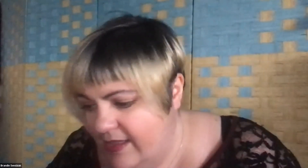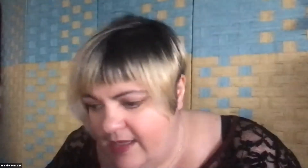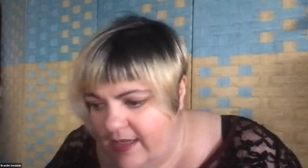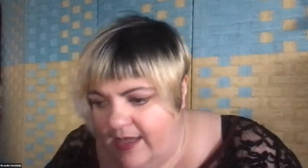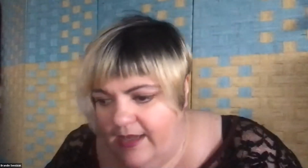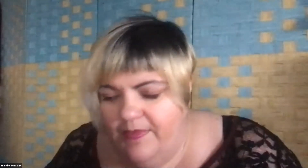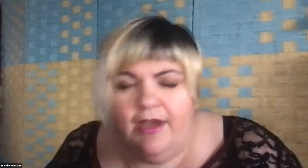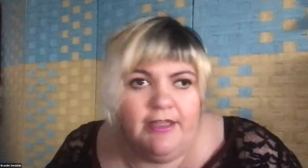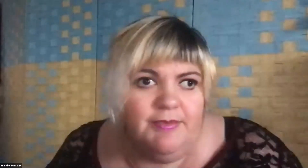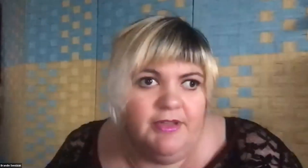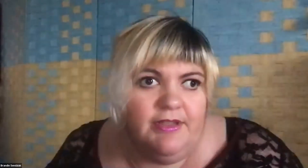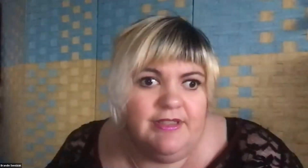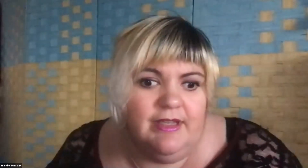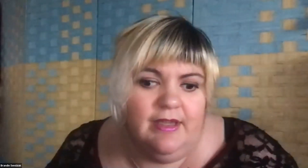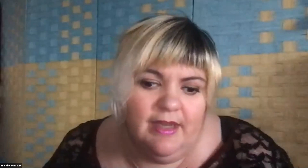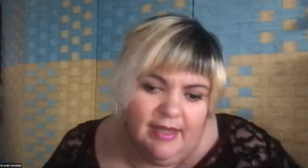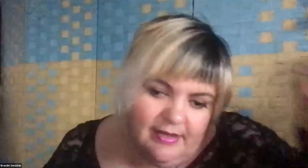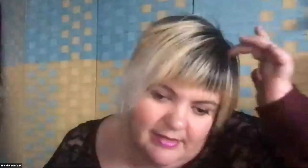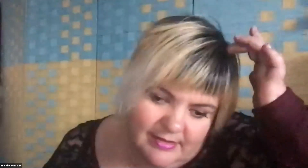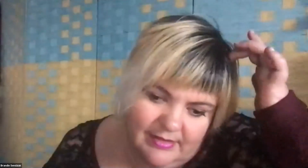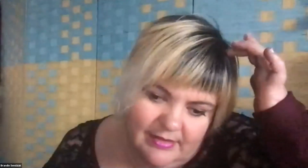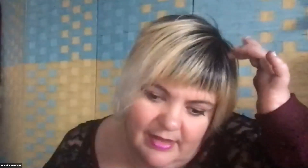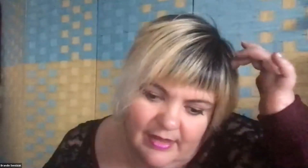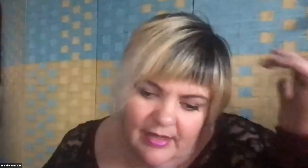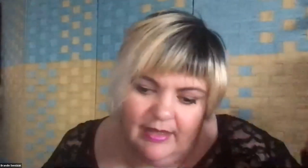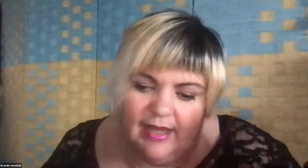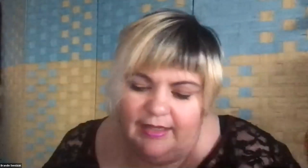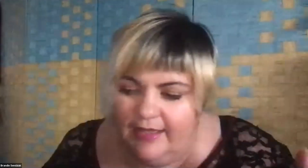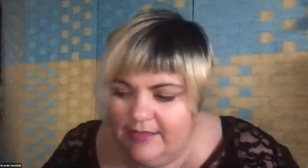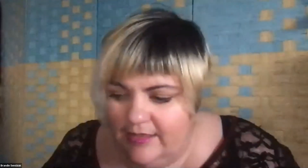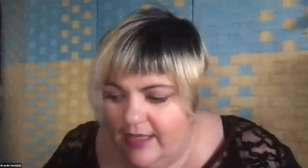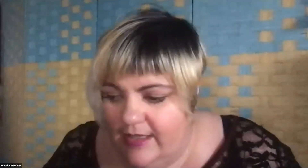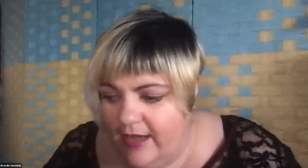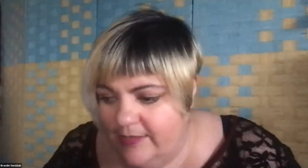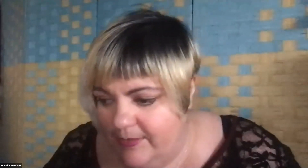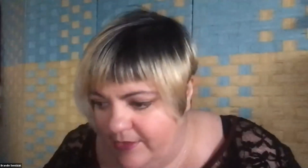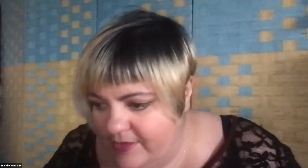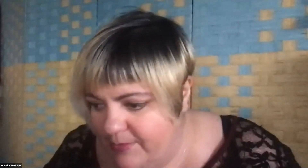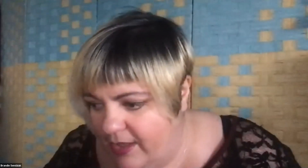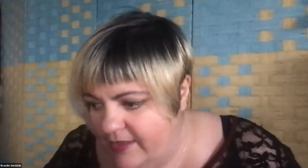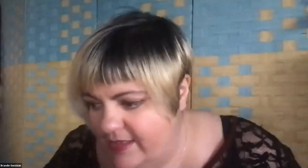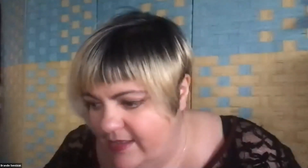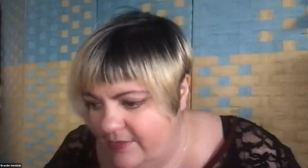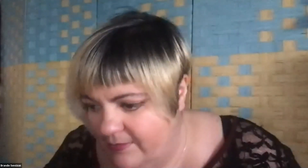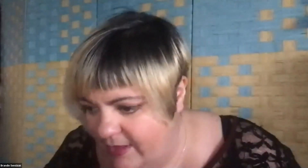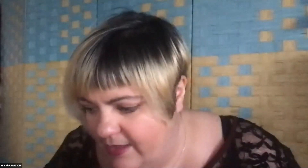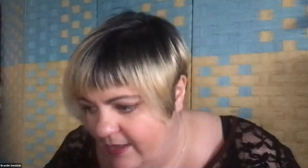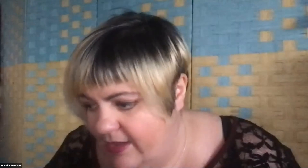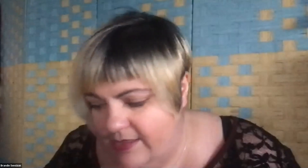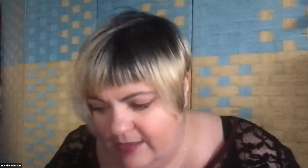In addition to that, I wanted to mention what Claudia was